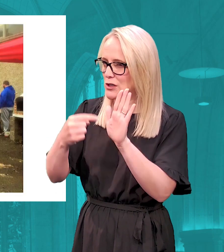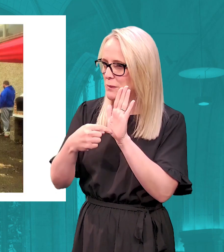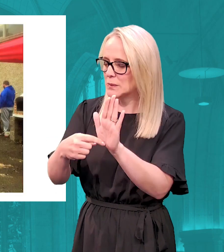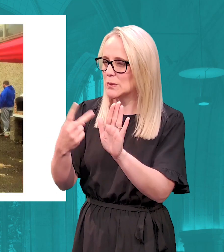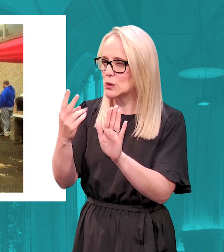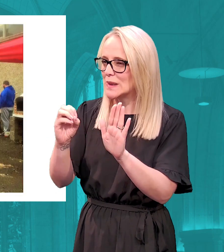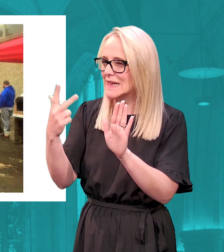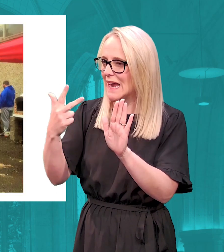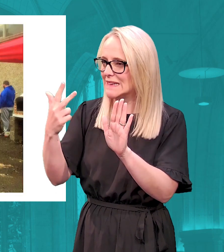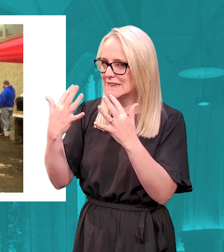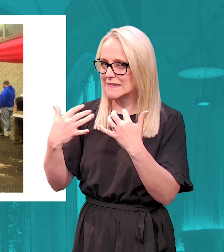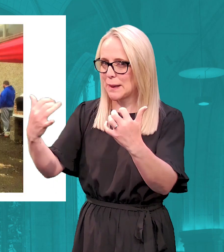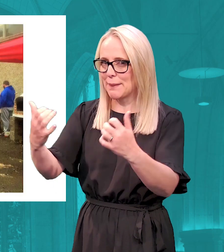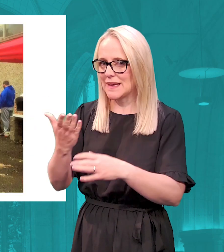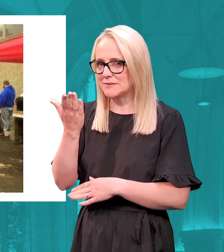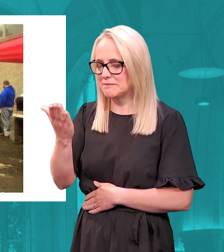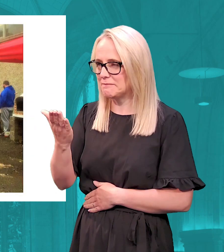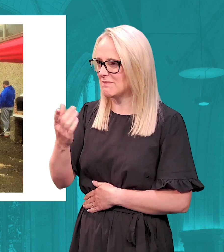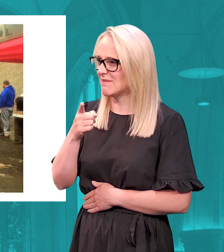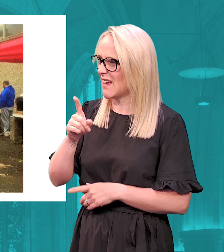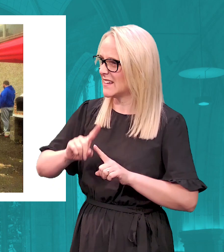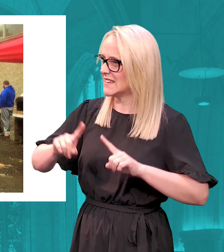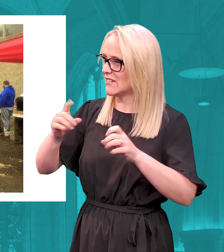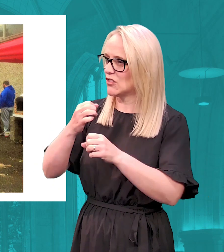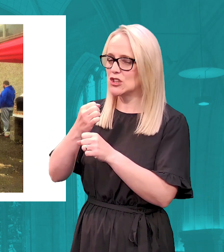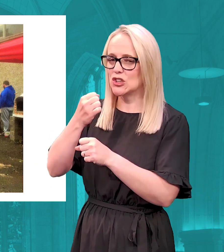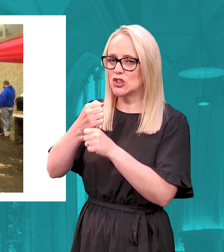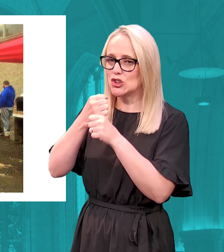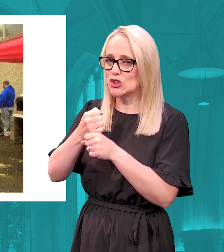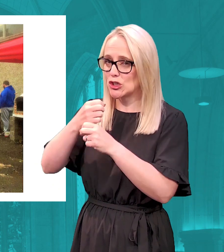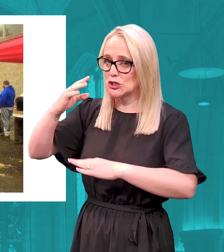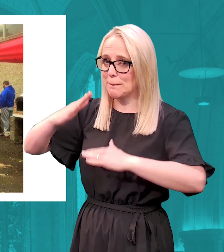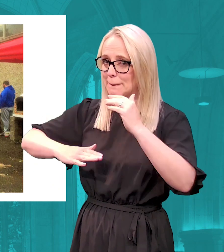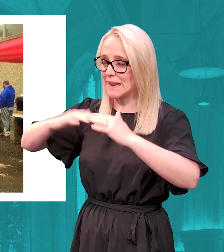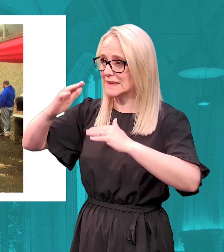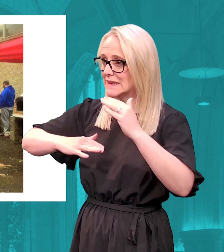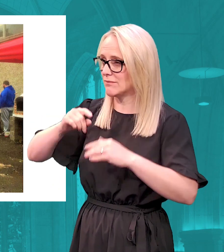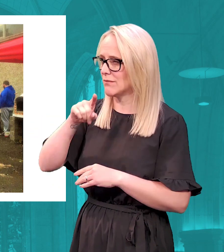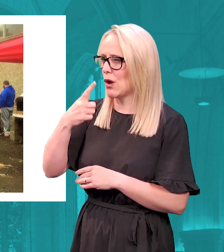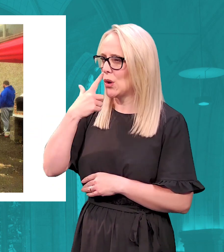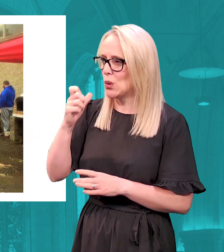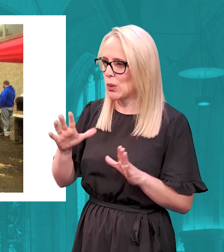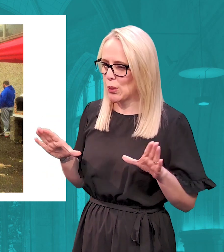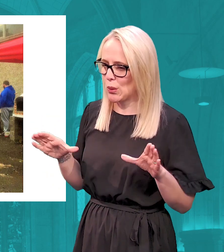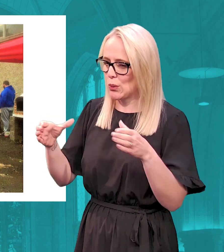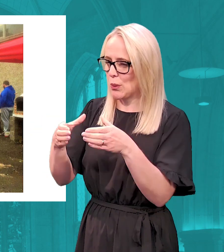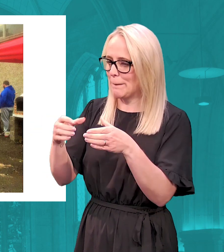Another different church building. This church's youth group's container says,